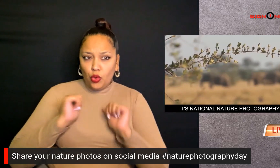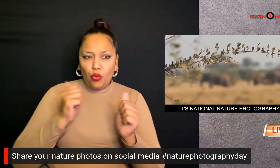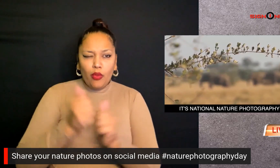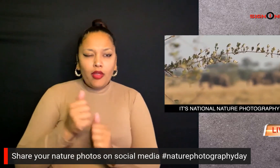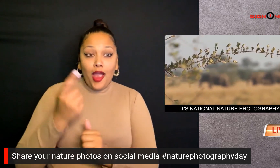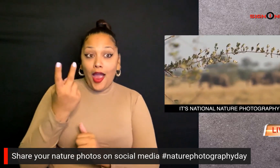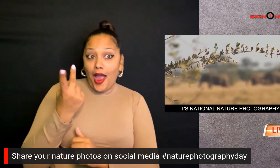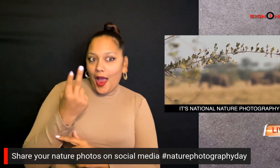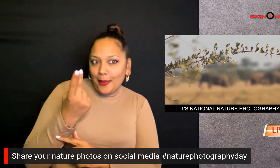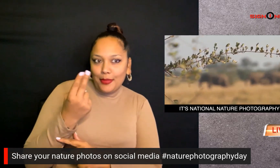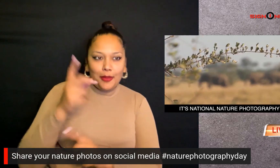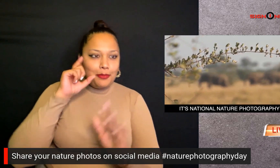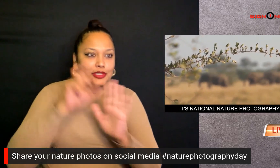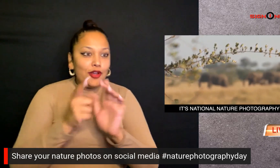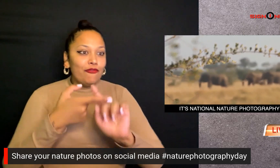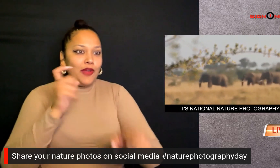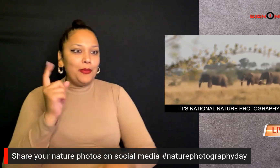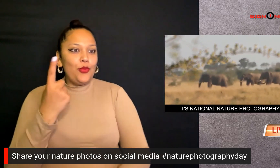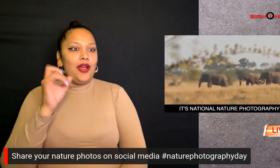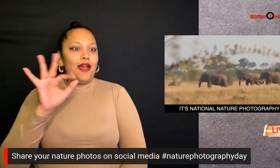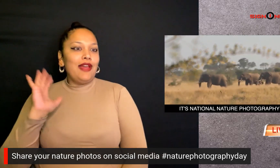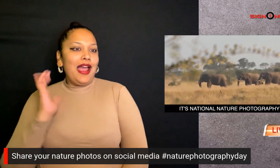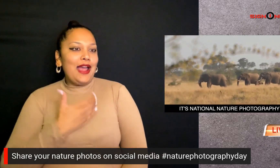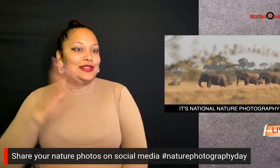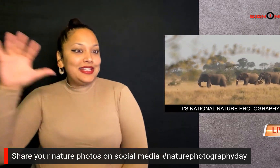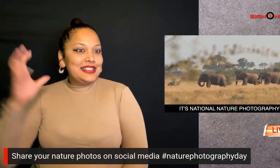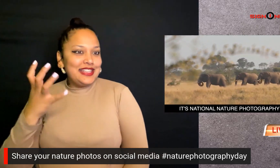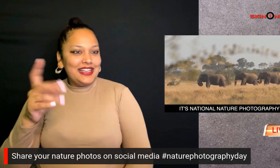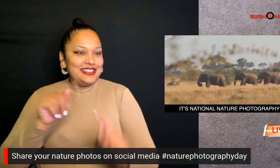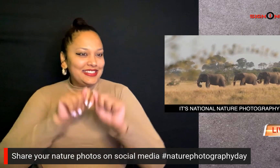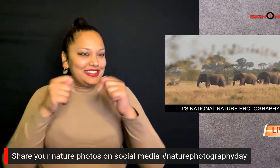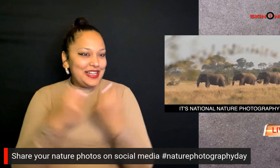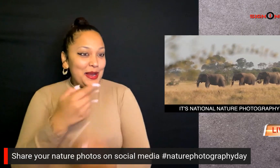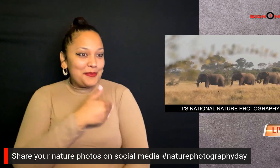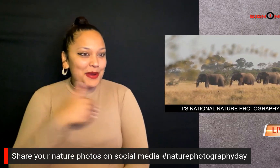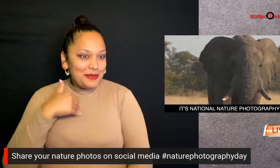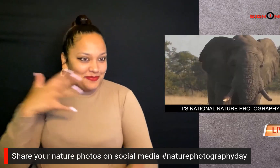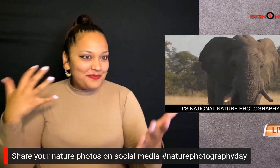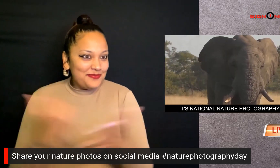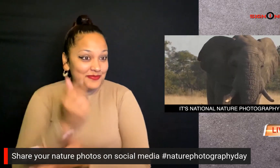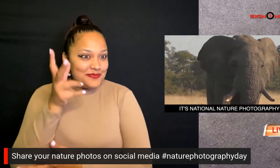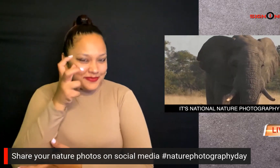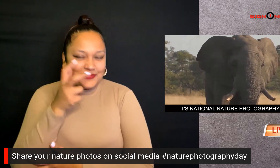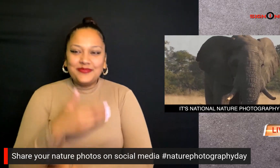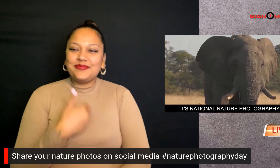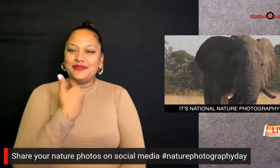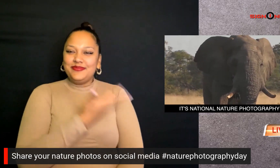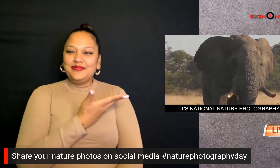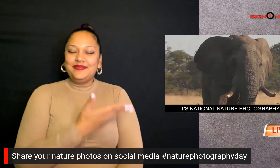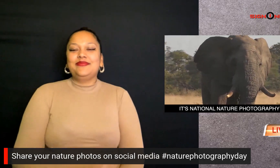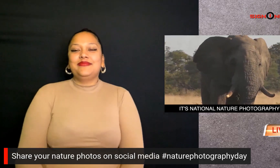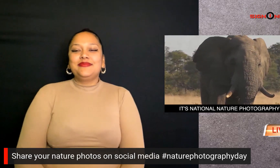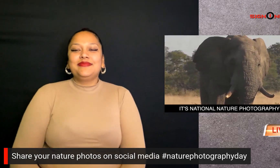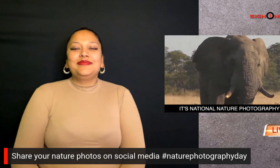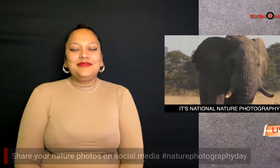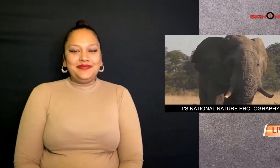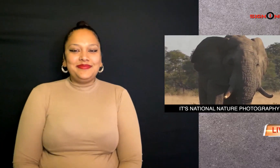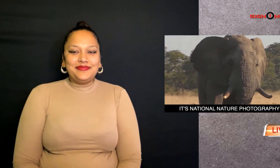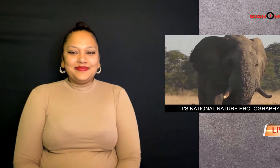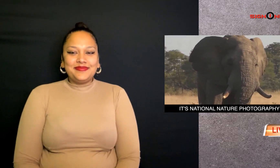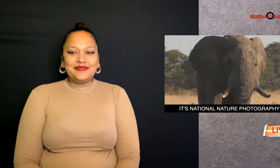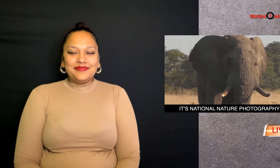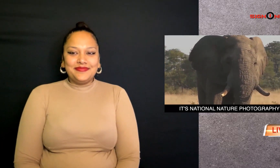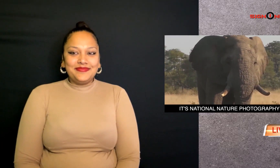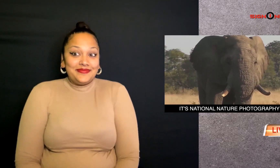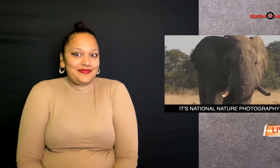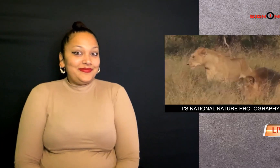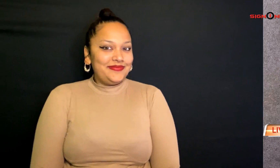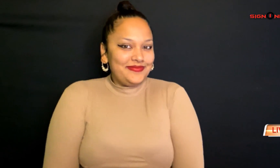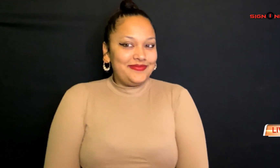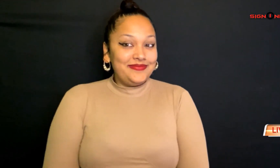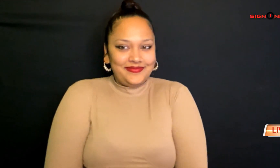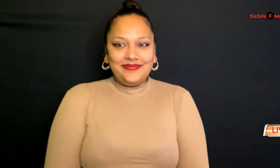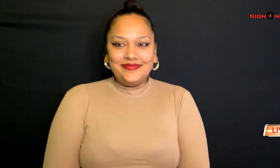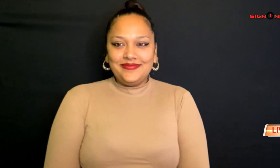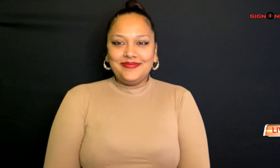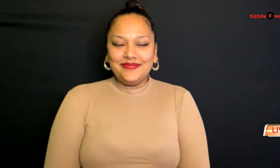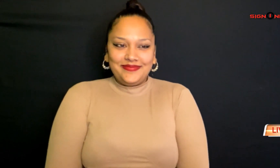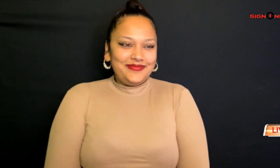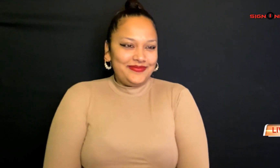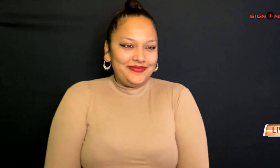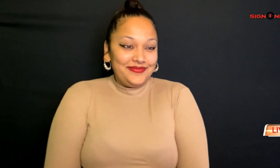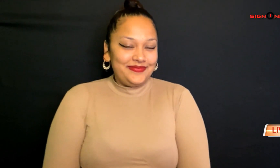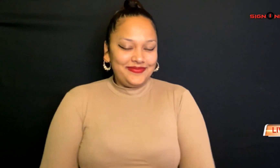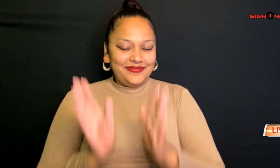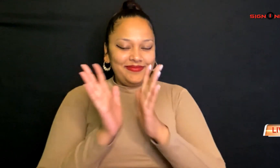show with a couple of nature photos from one of our Sign1News team members Sign1News will